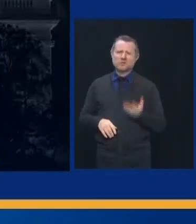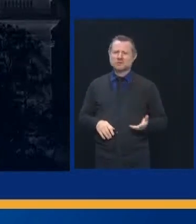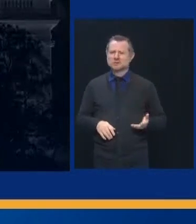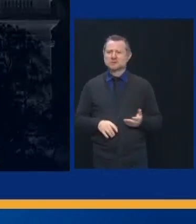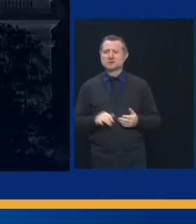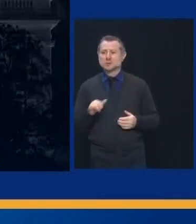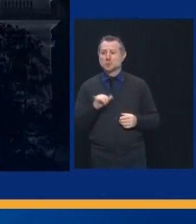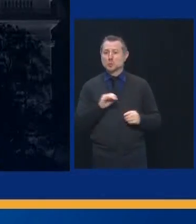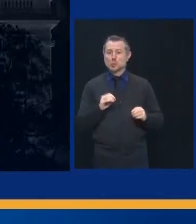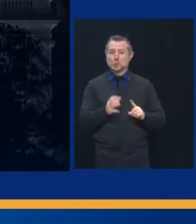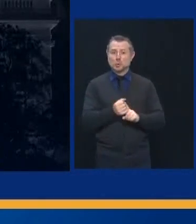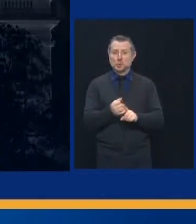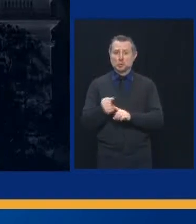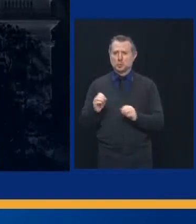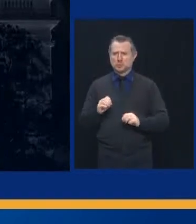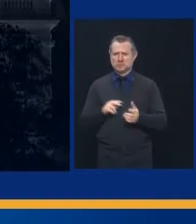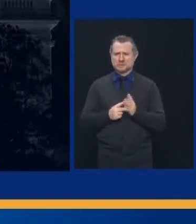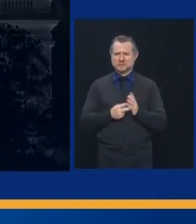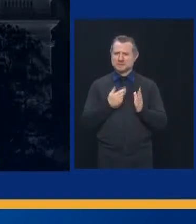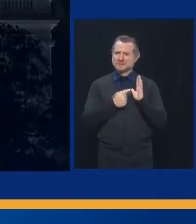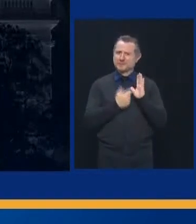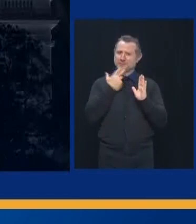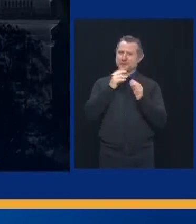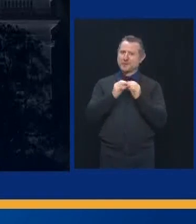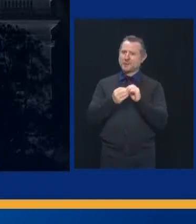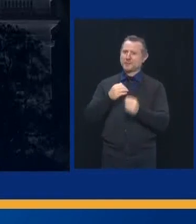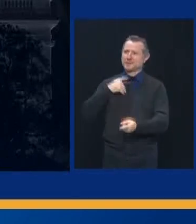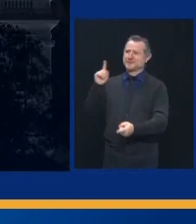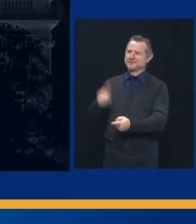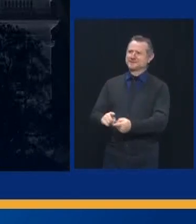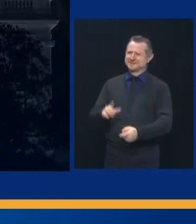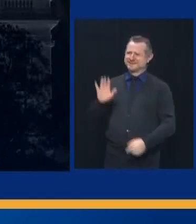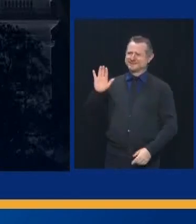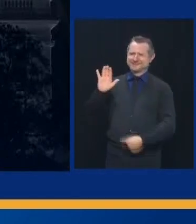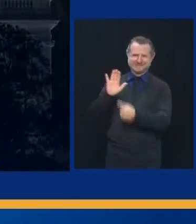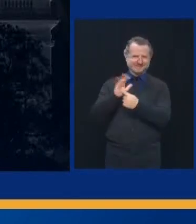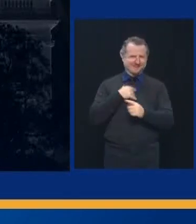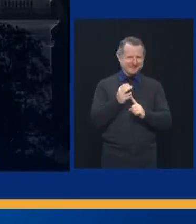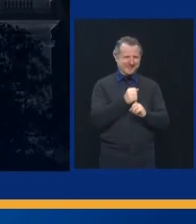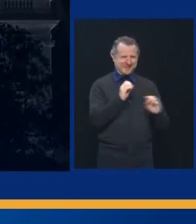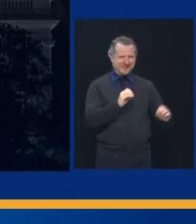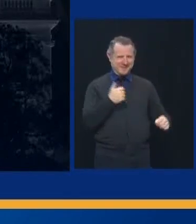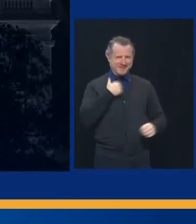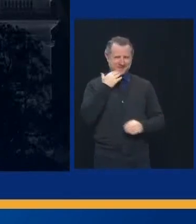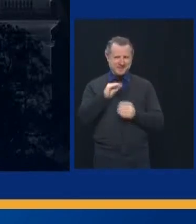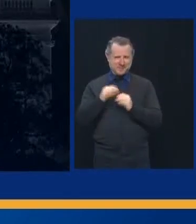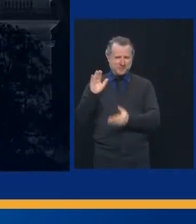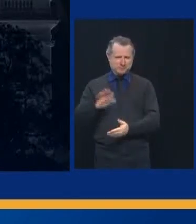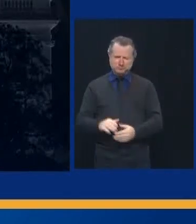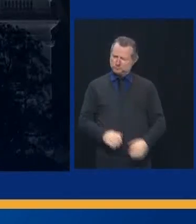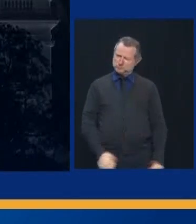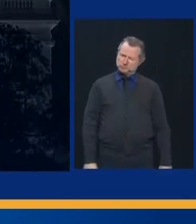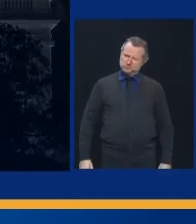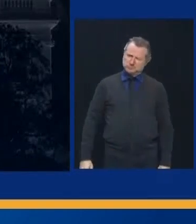RATE IS VERY LOW. BECAUSE THERE WERE NO ARRESTS. WE HAVE NO ARRESTS.